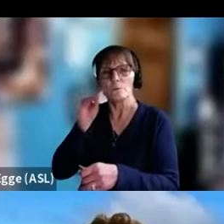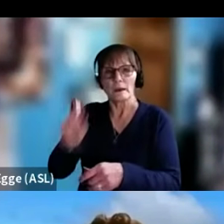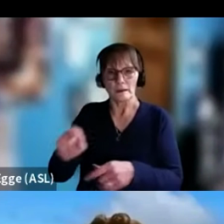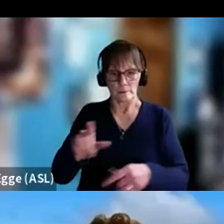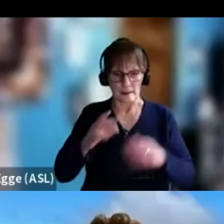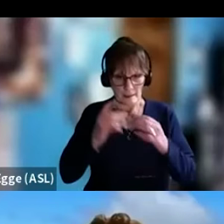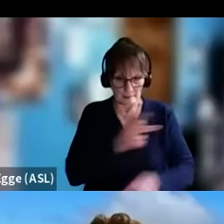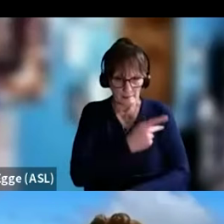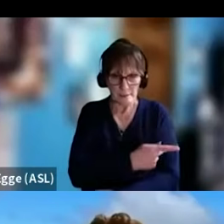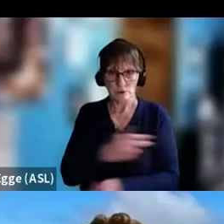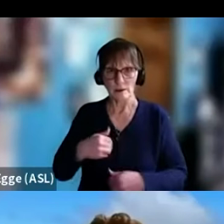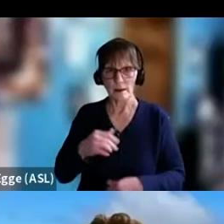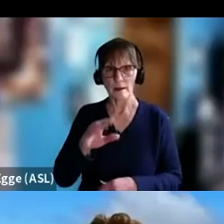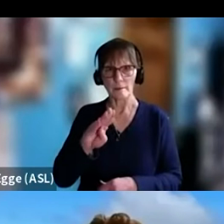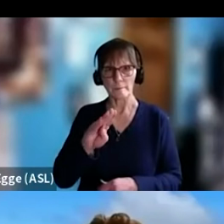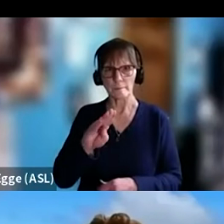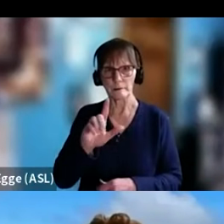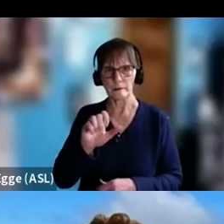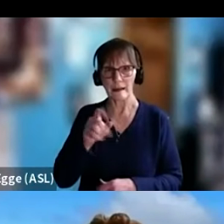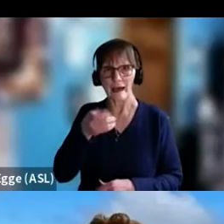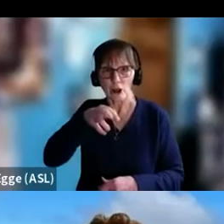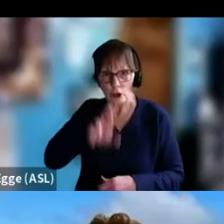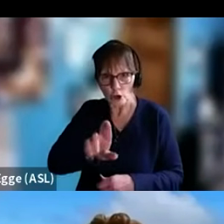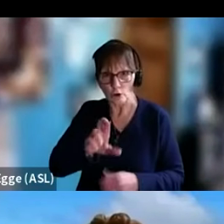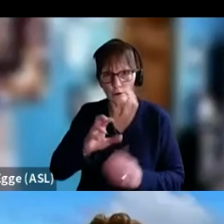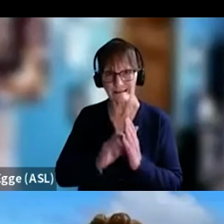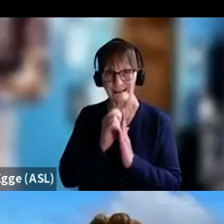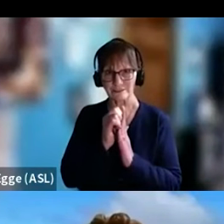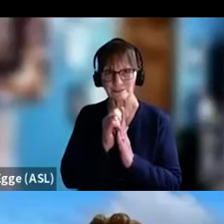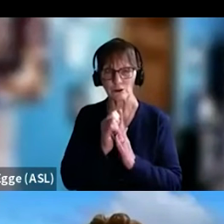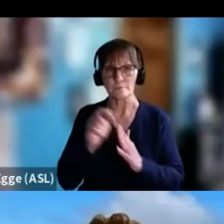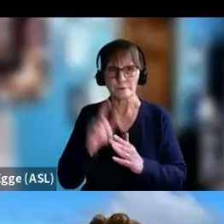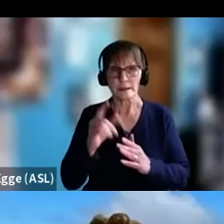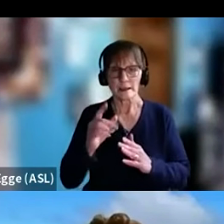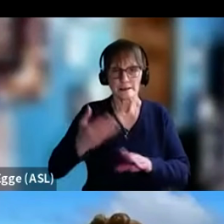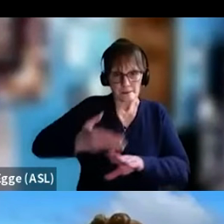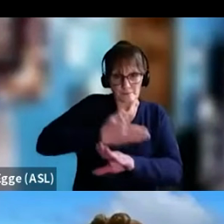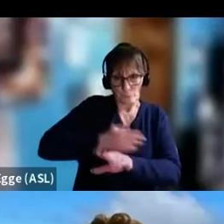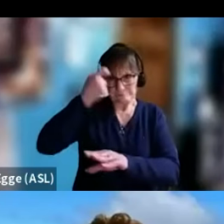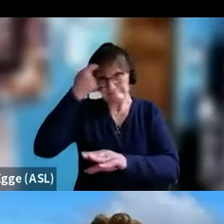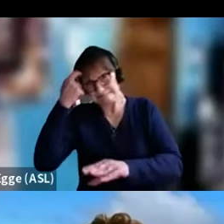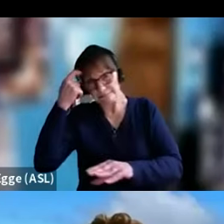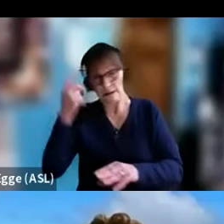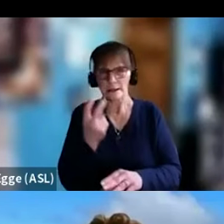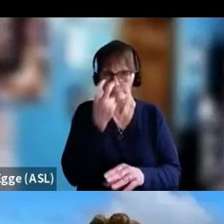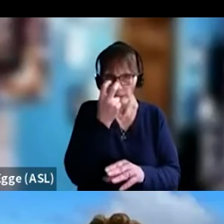because of his past medical trauma, and he's blind, and he's elderly, he would not leave.